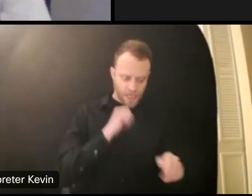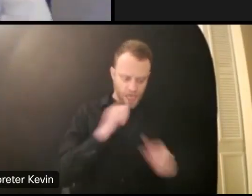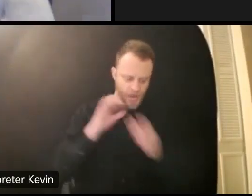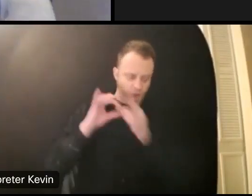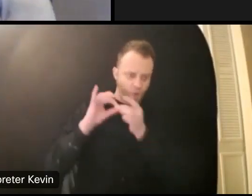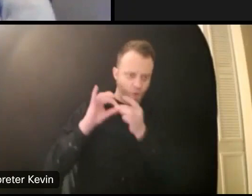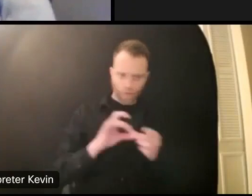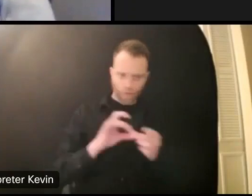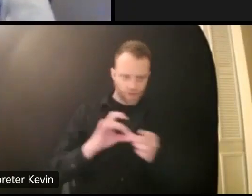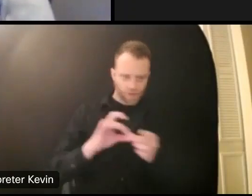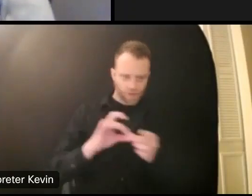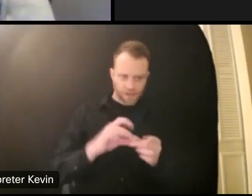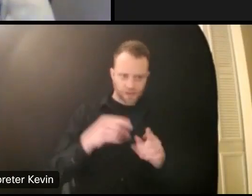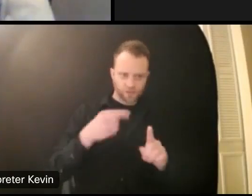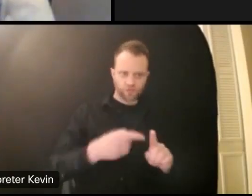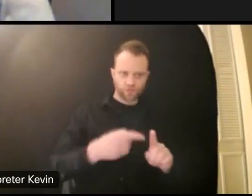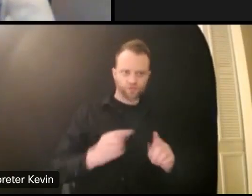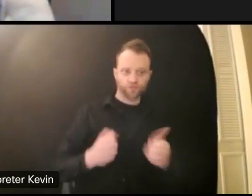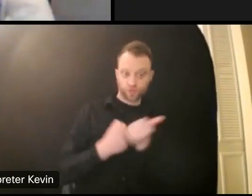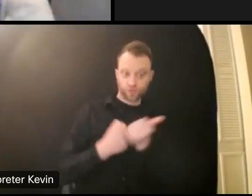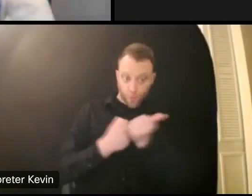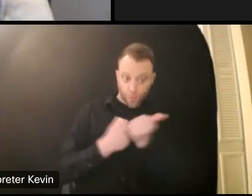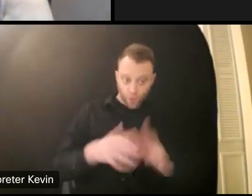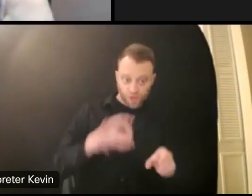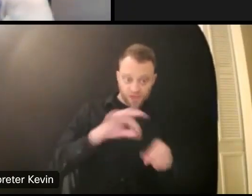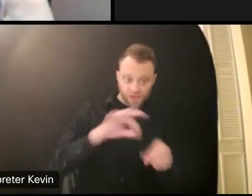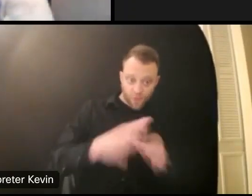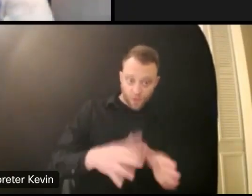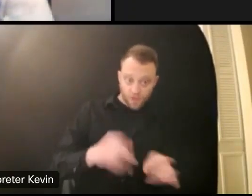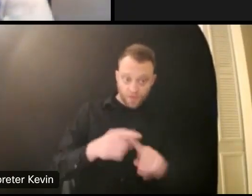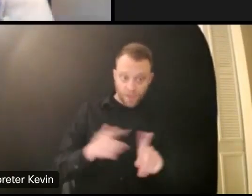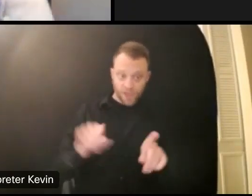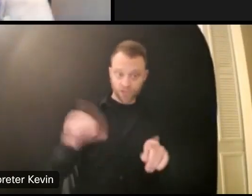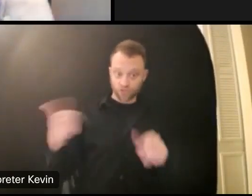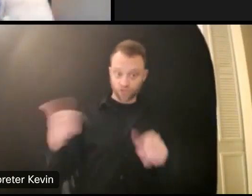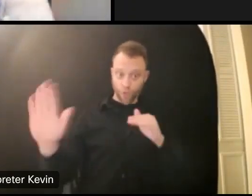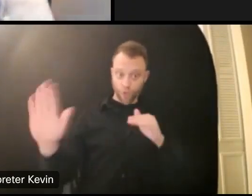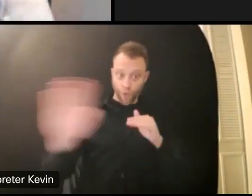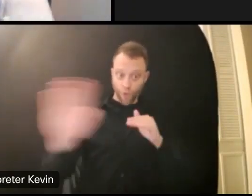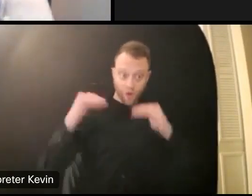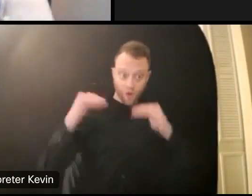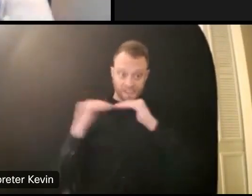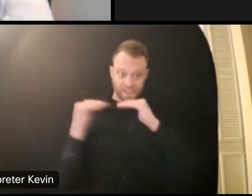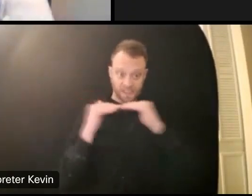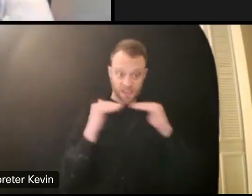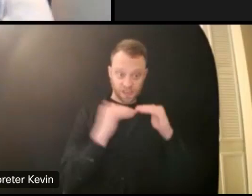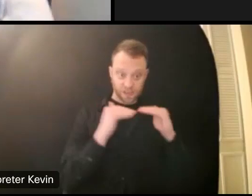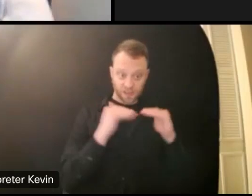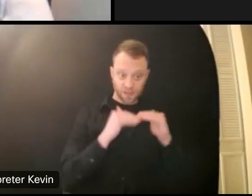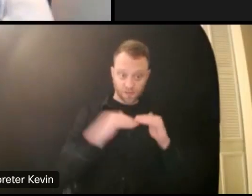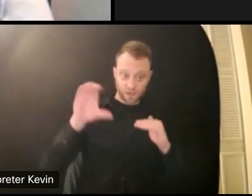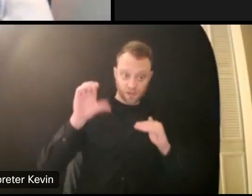your fellow Commissioners. And remember that while we are elected officials,